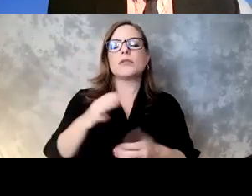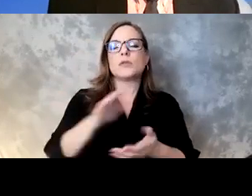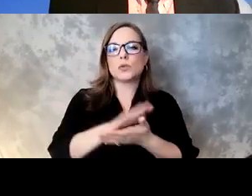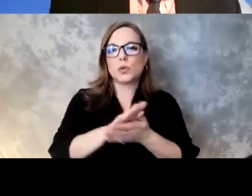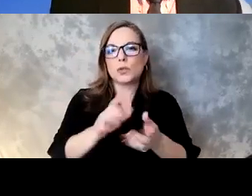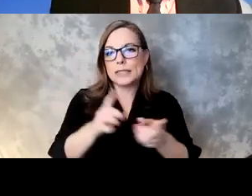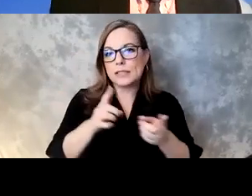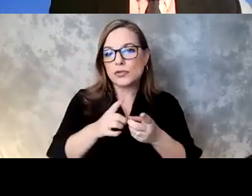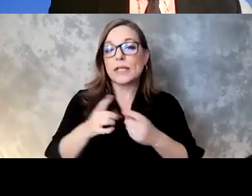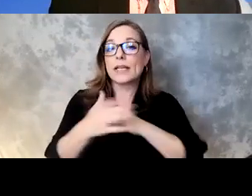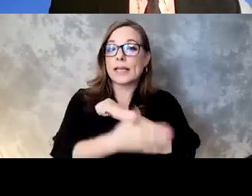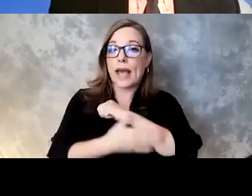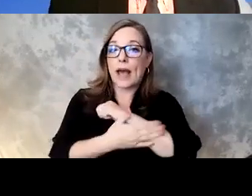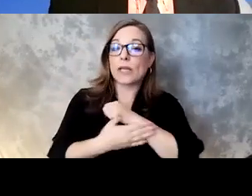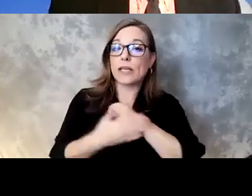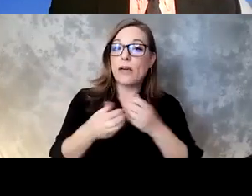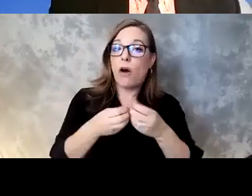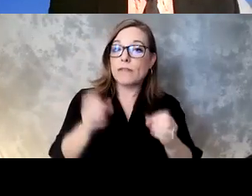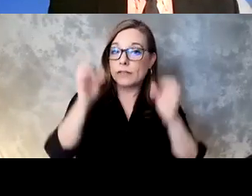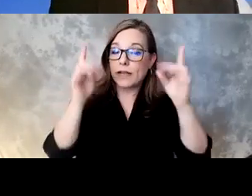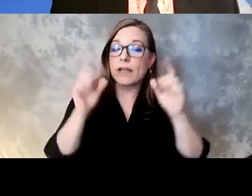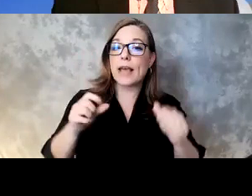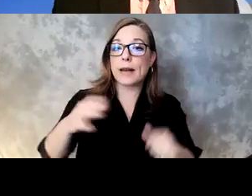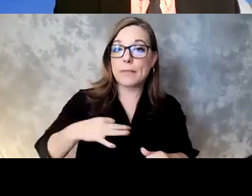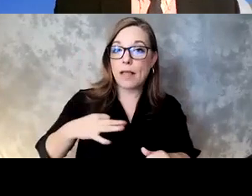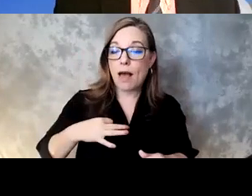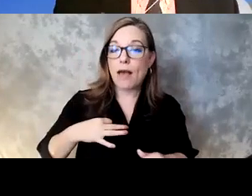may apply for this grant. School districts can also apply for the facility funding on